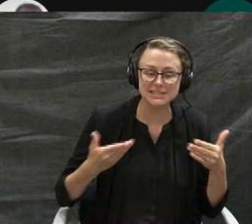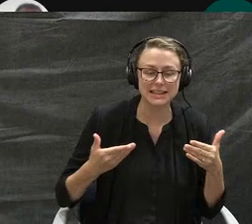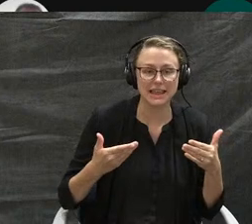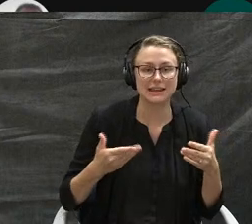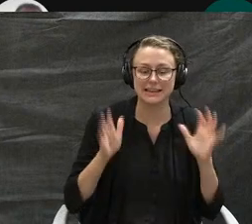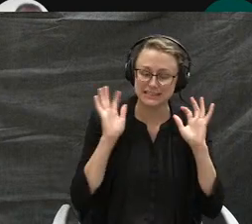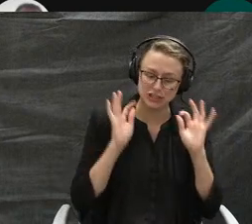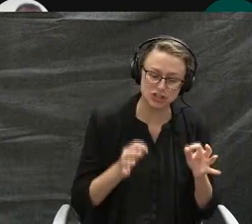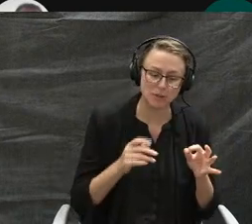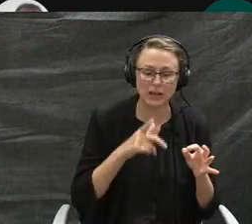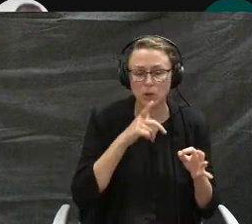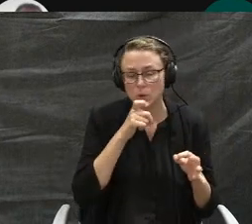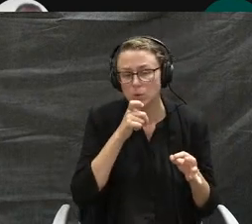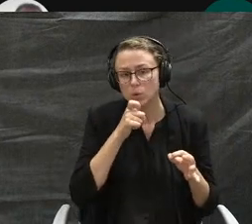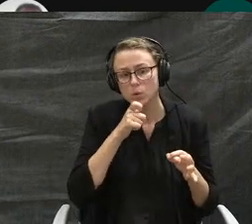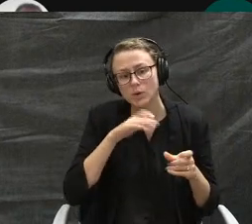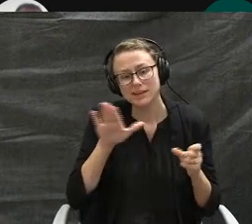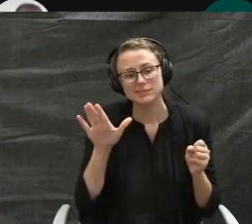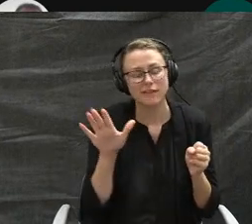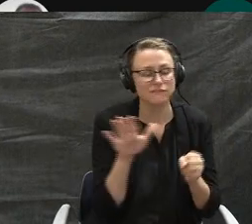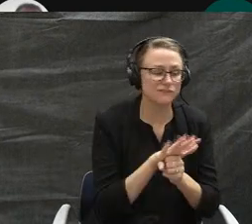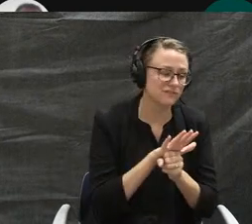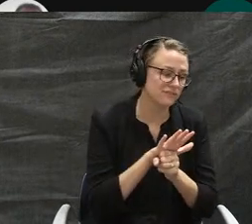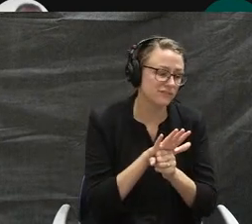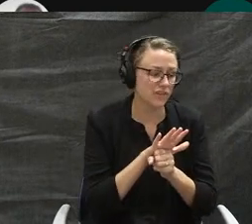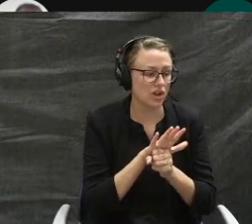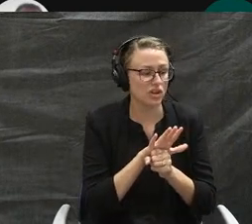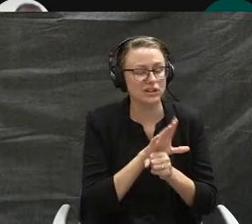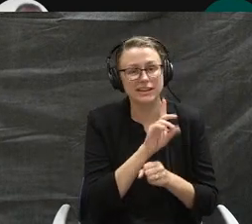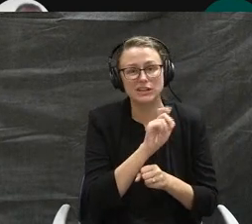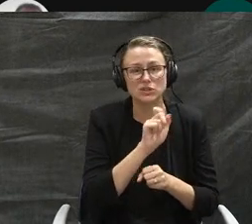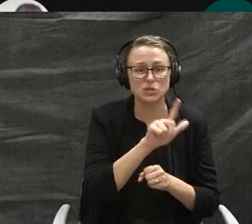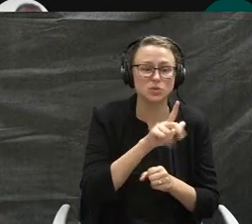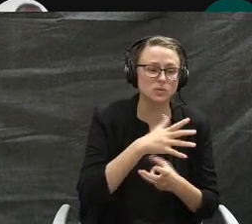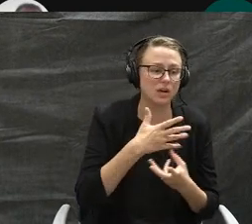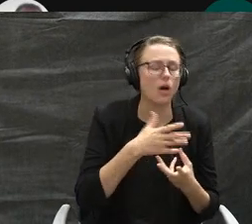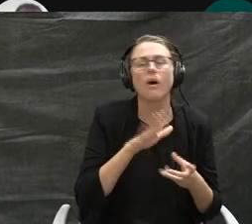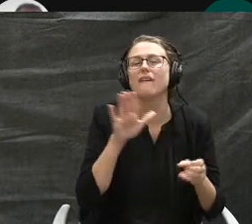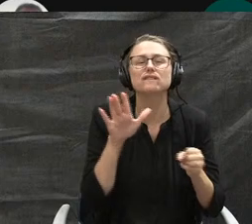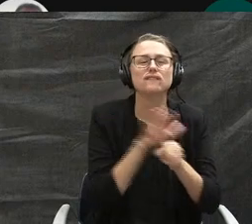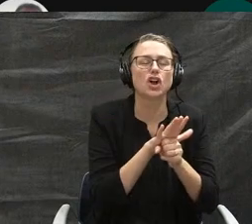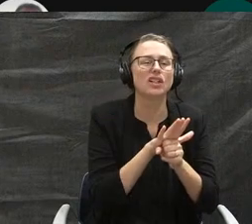first thing is obviously determining who's going fully duelen and who will go with whatever plan we choose.